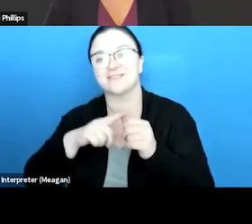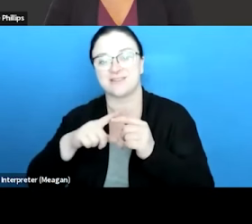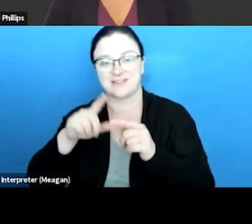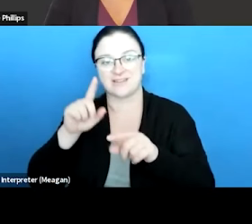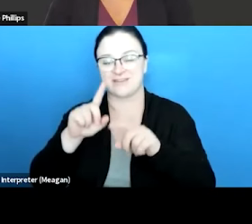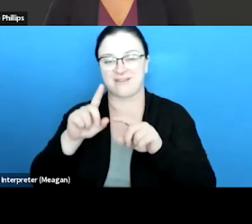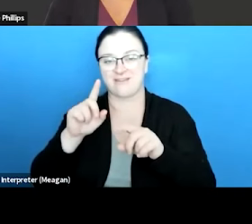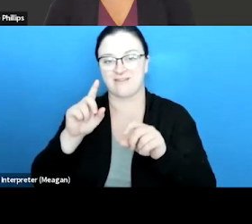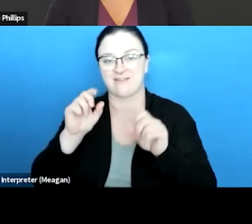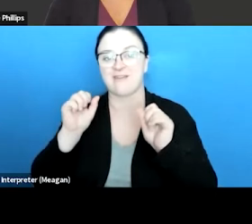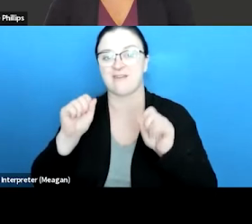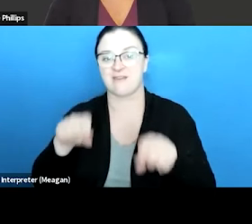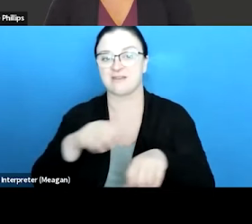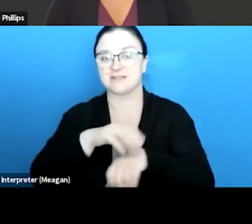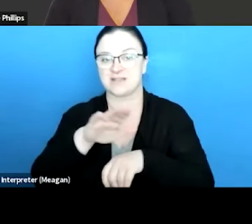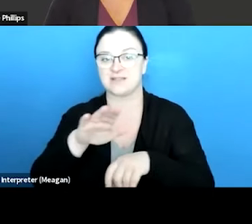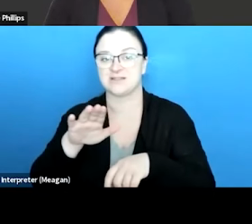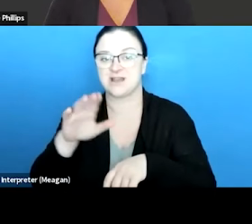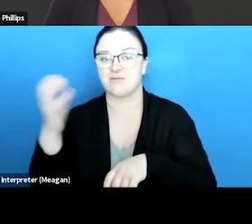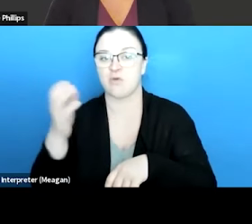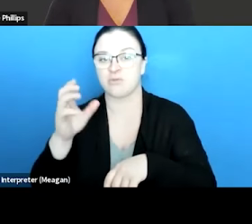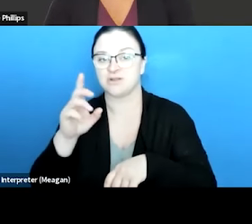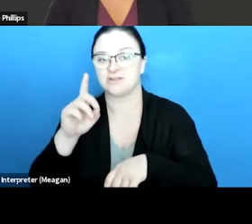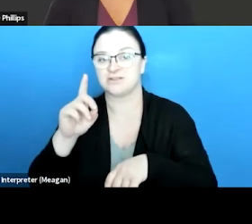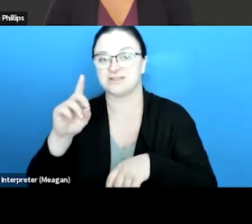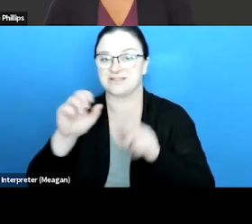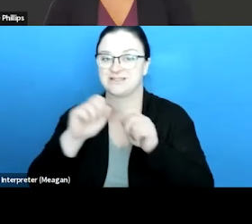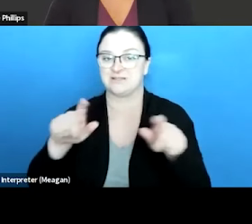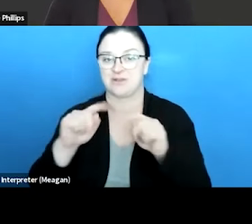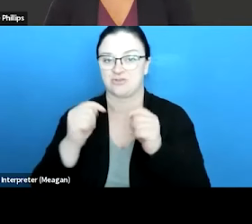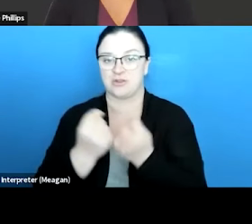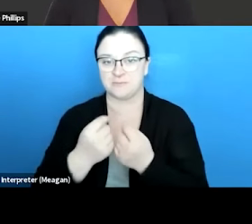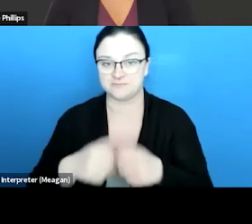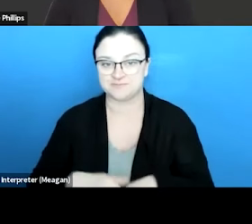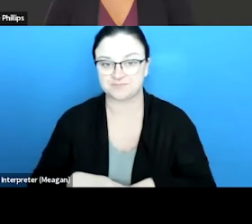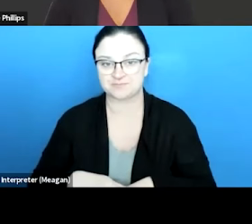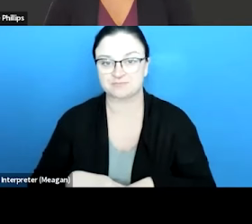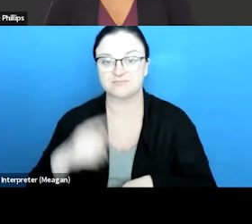The corresponding LOCUS scores for mobile crisis dispatch are at a lower level.